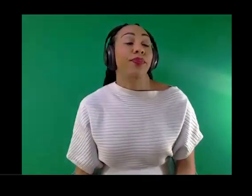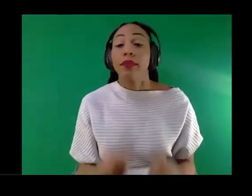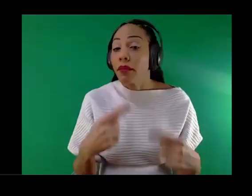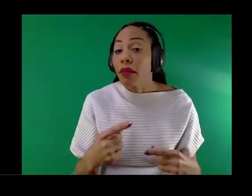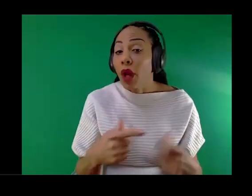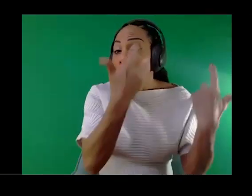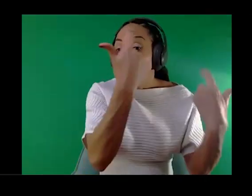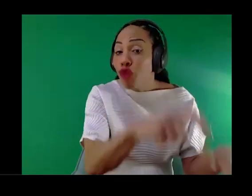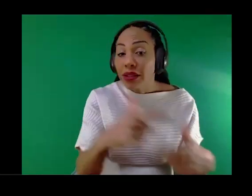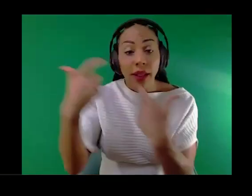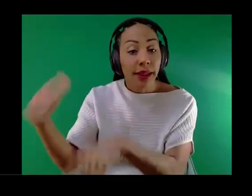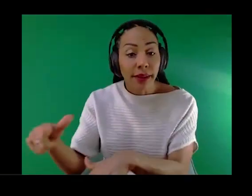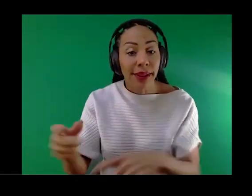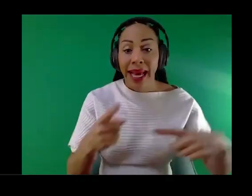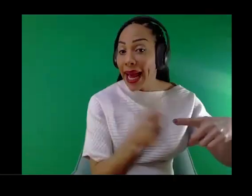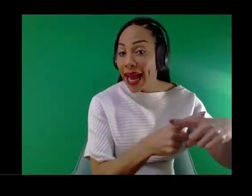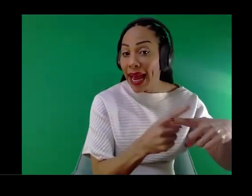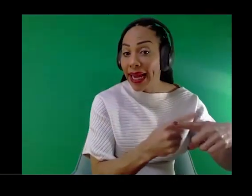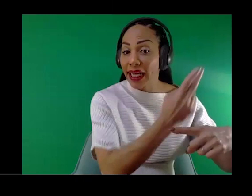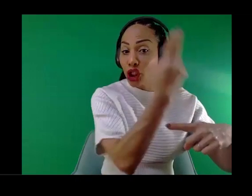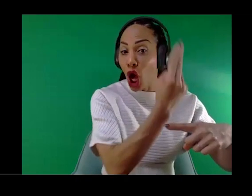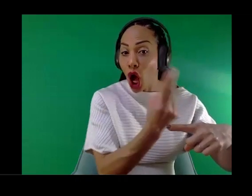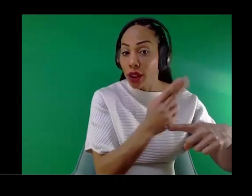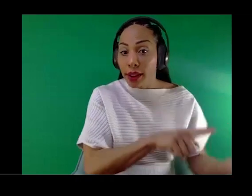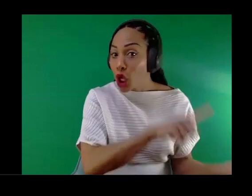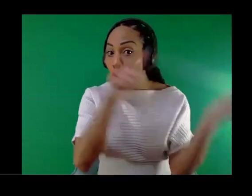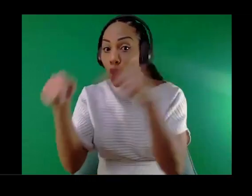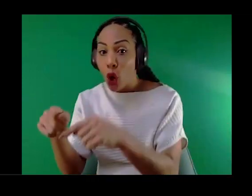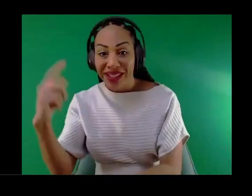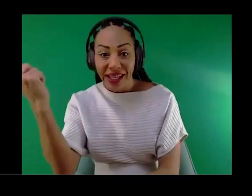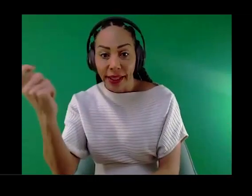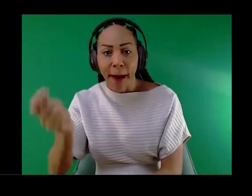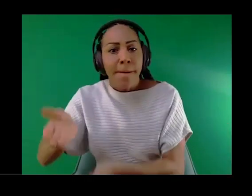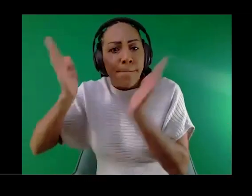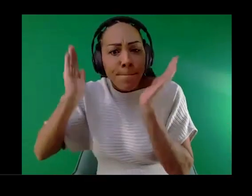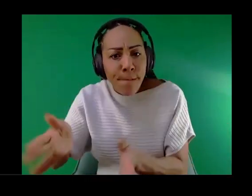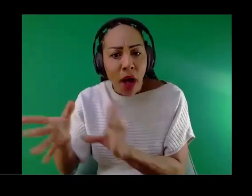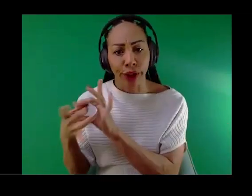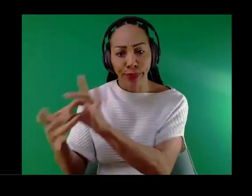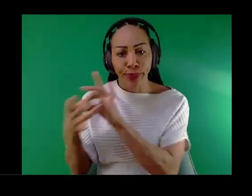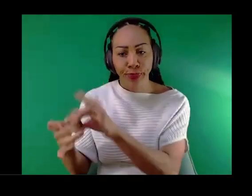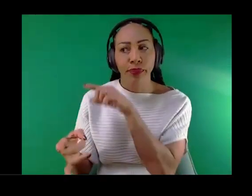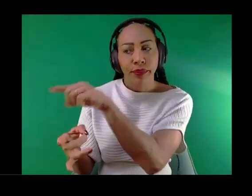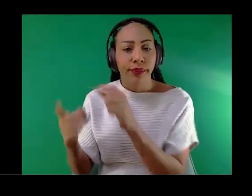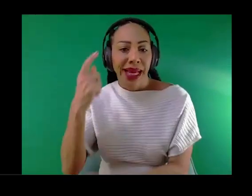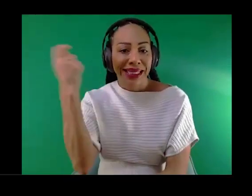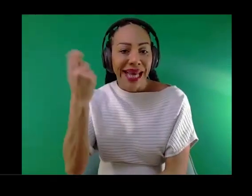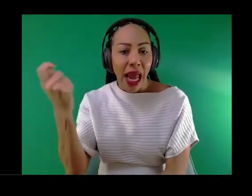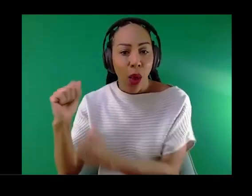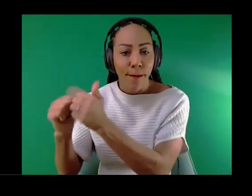the English artists going to Italy must work with a Italian partner that is working as part of the